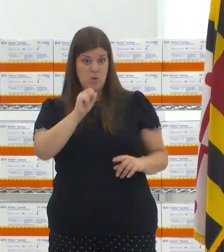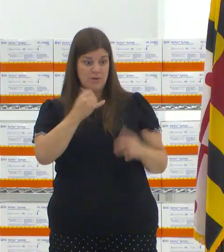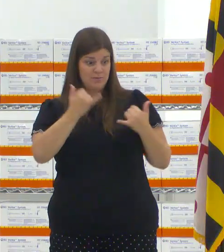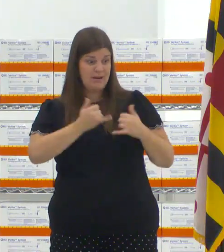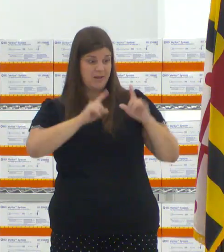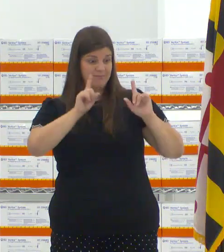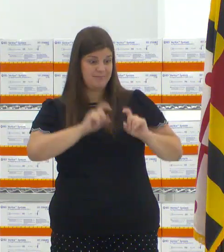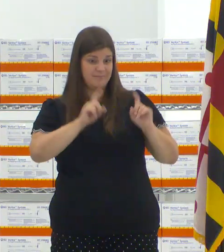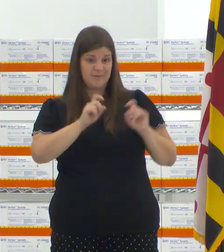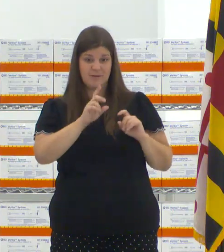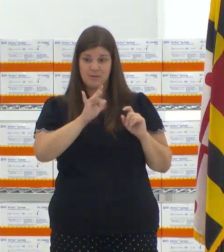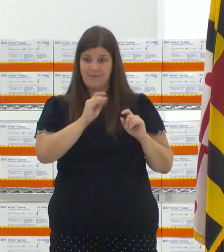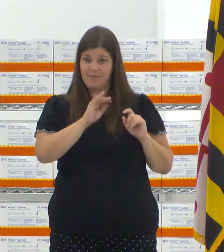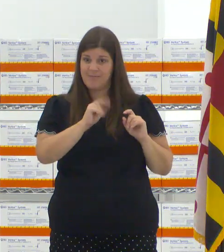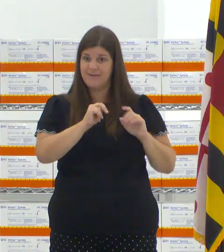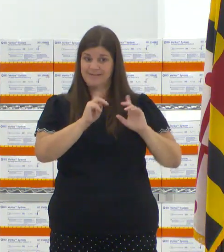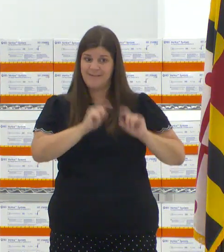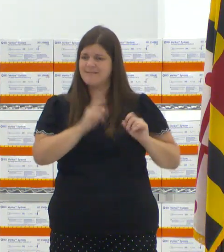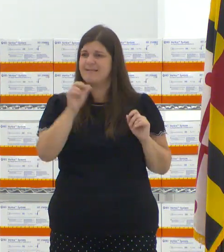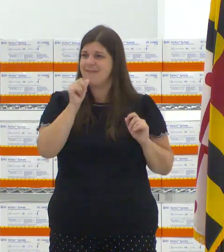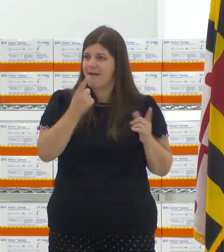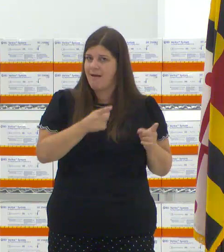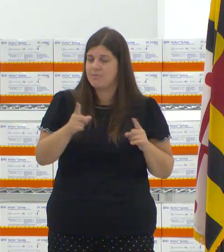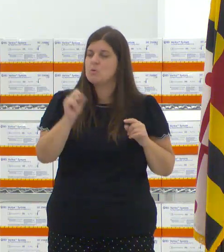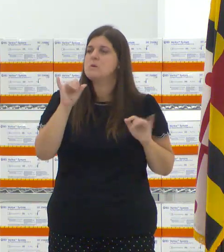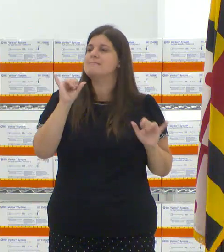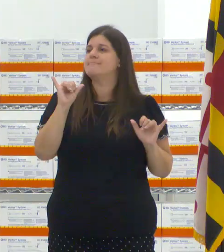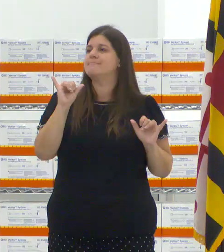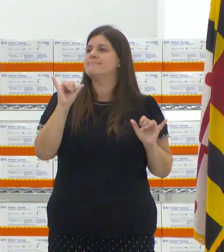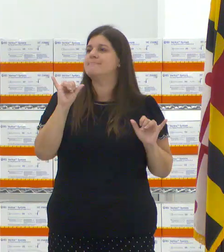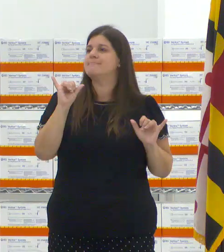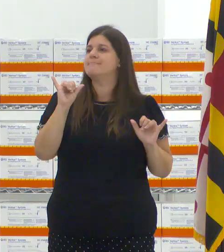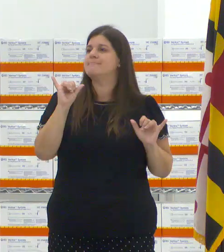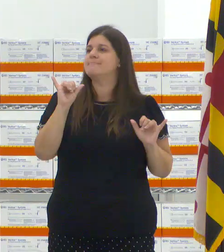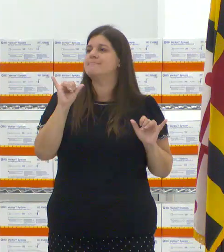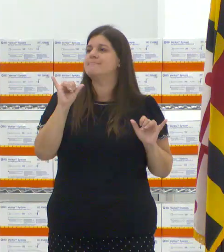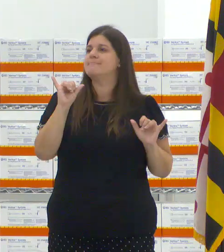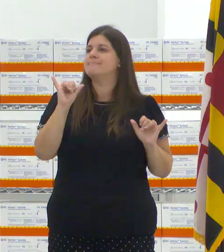have released a new set of recommendations yesterday on how to use rapid